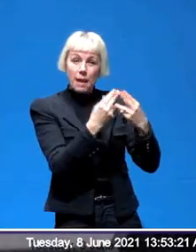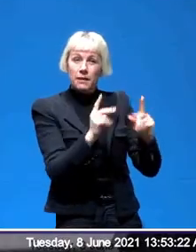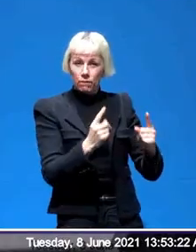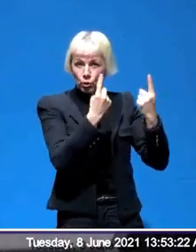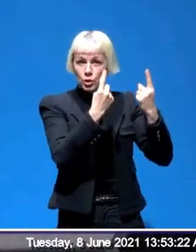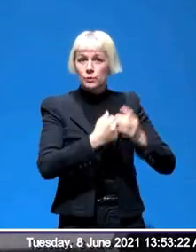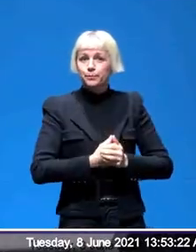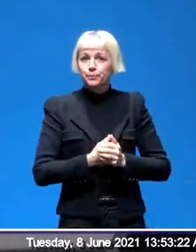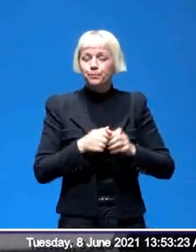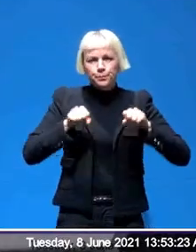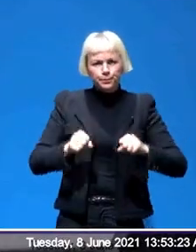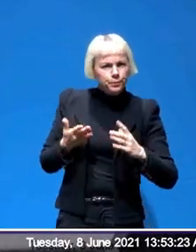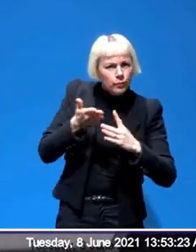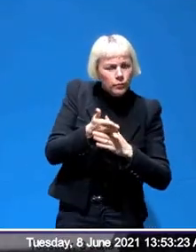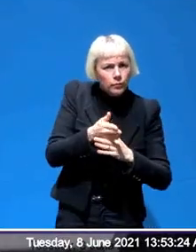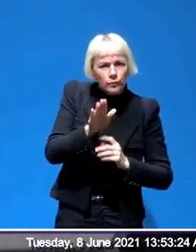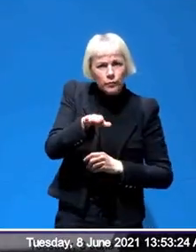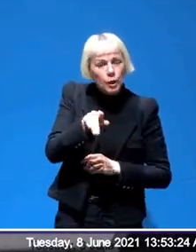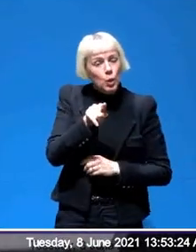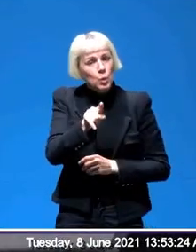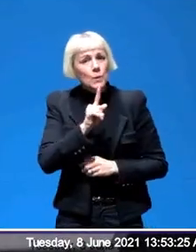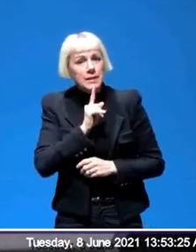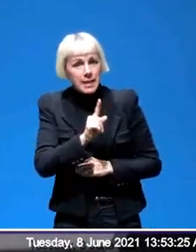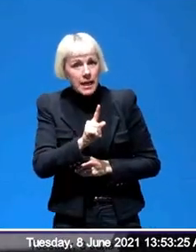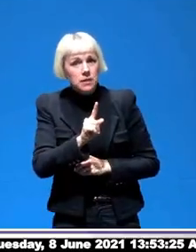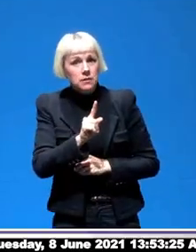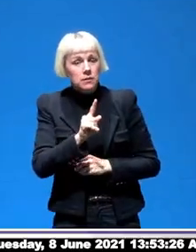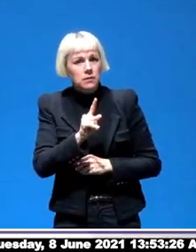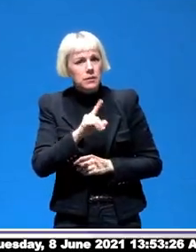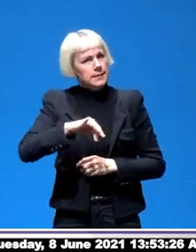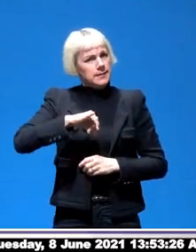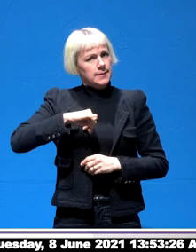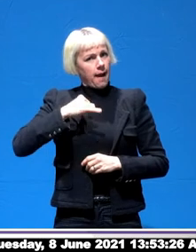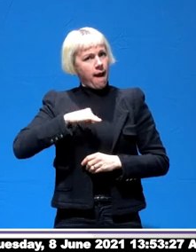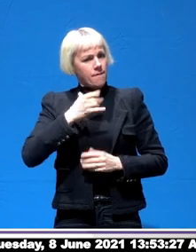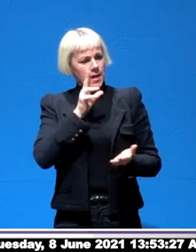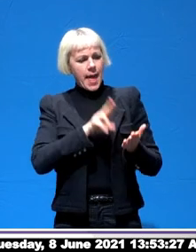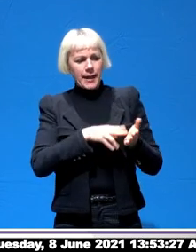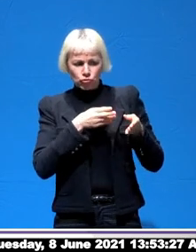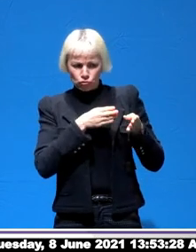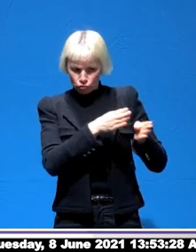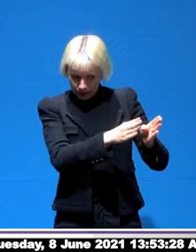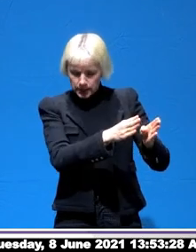You said, Mr Cunningham, that the staff at N Street in 2016 were